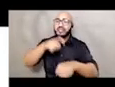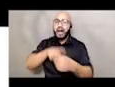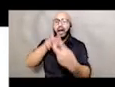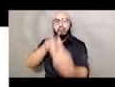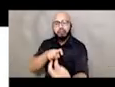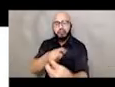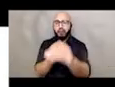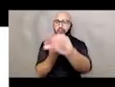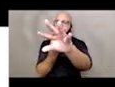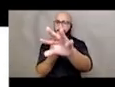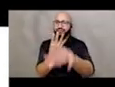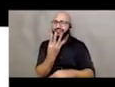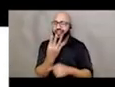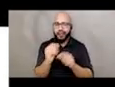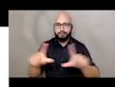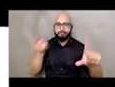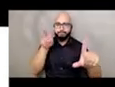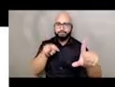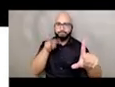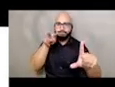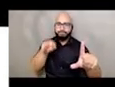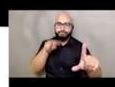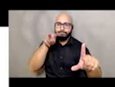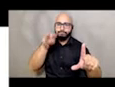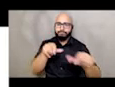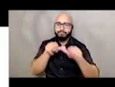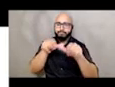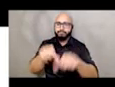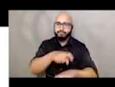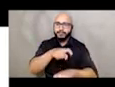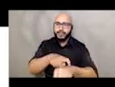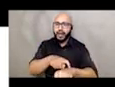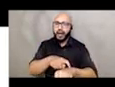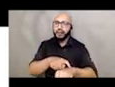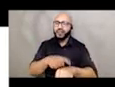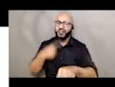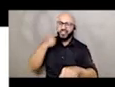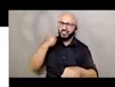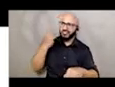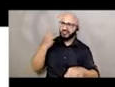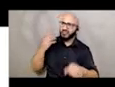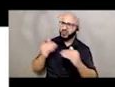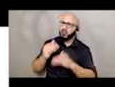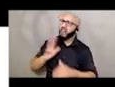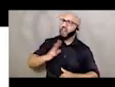And one might ask, well, why? We've already reduced our daily commute and the strenuous activities that we would usually do.